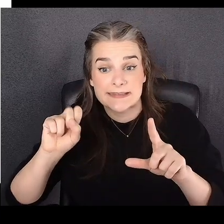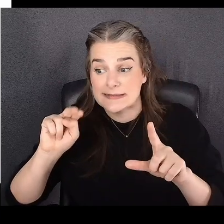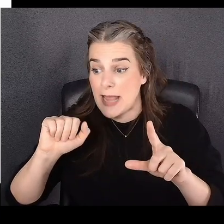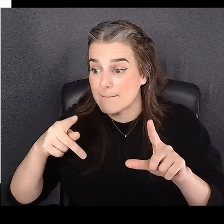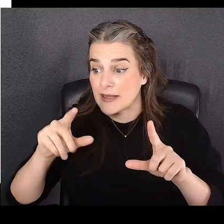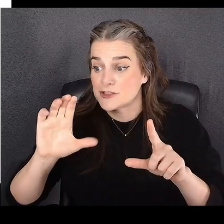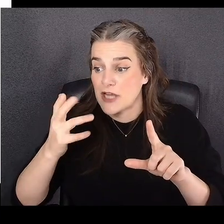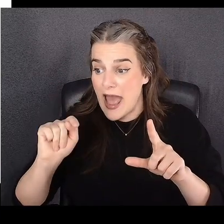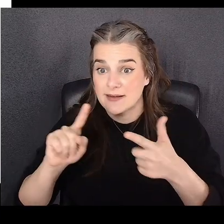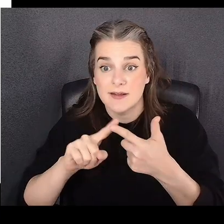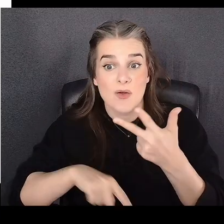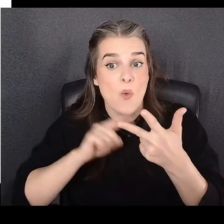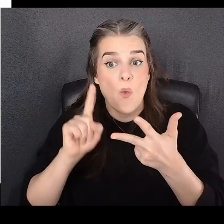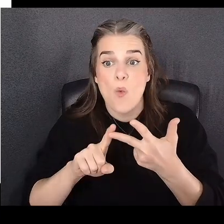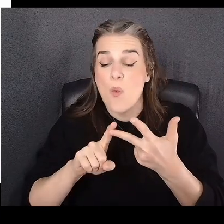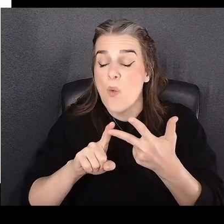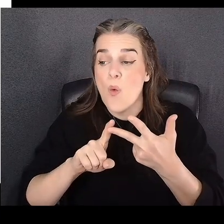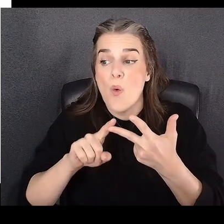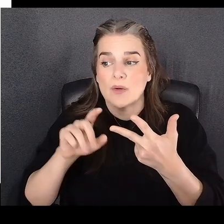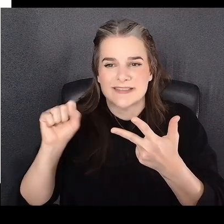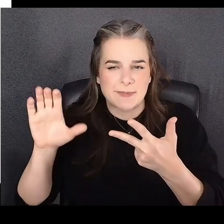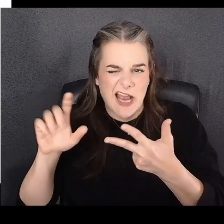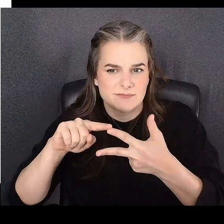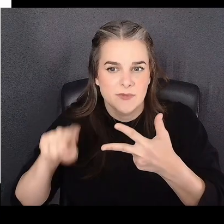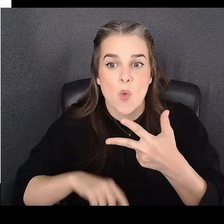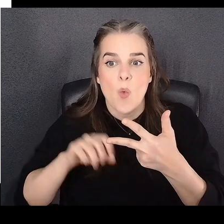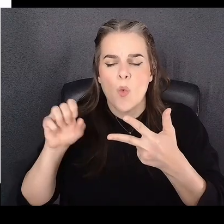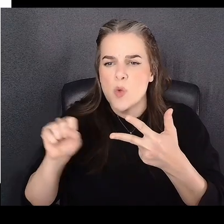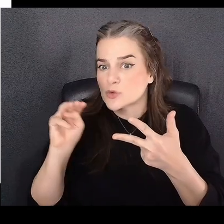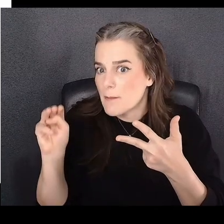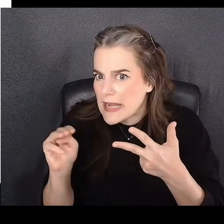we have to evaluate the safety hazards with these devices.